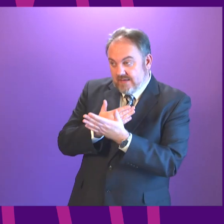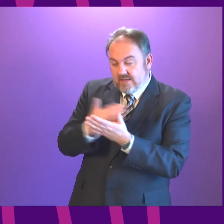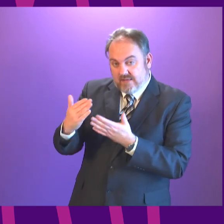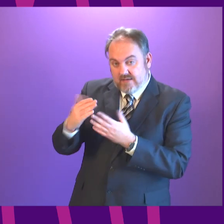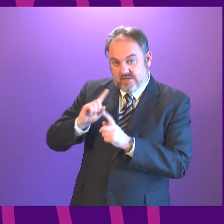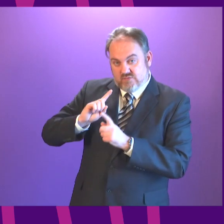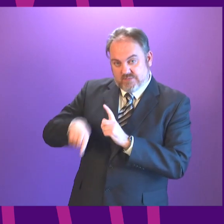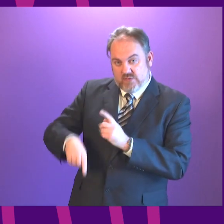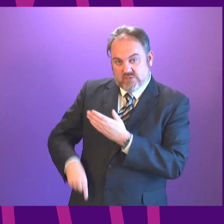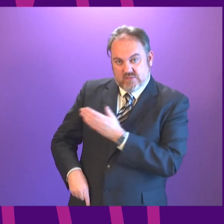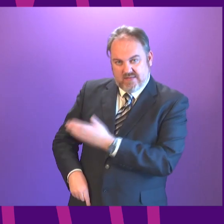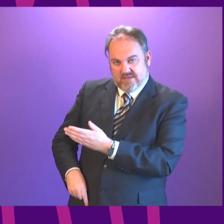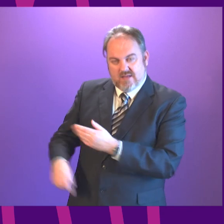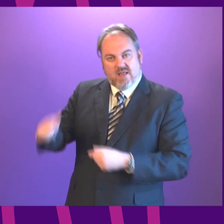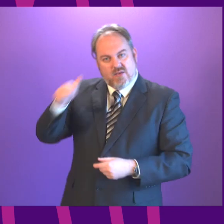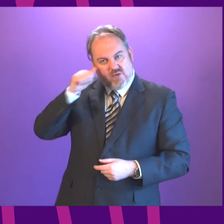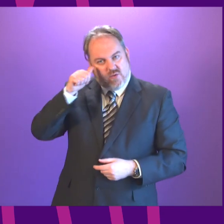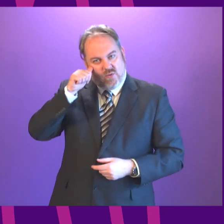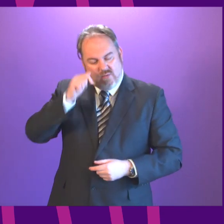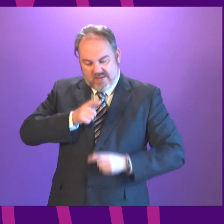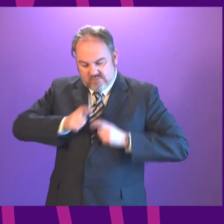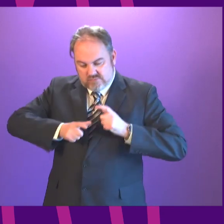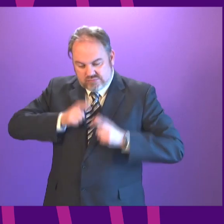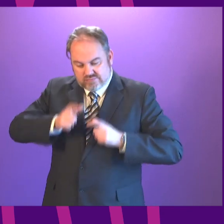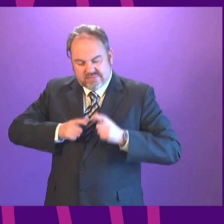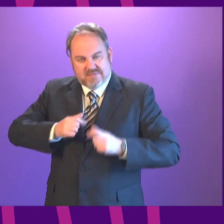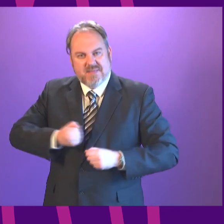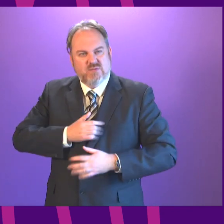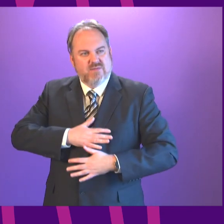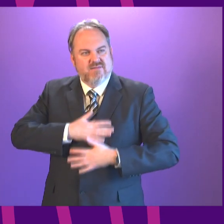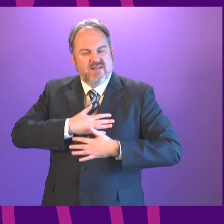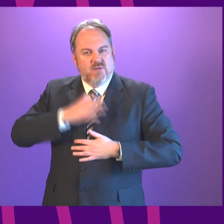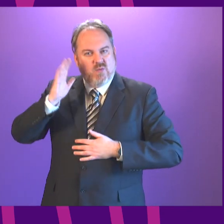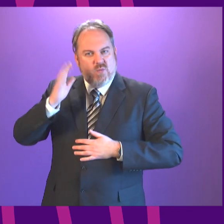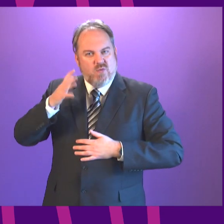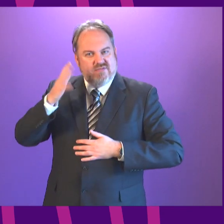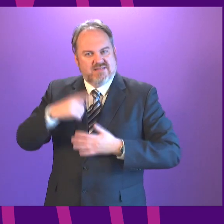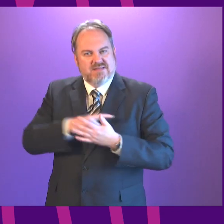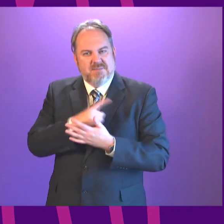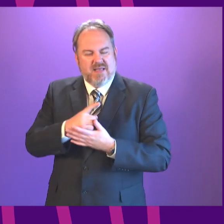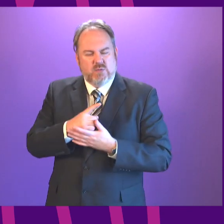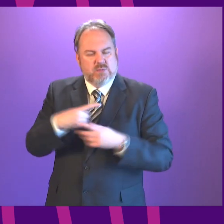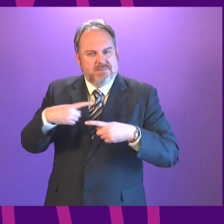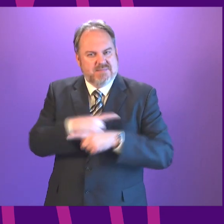I am aware that how I express this might give rise to a misleading impression. It is not